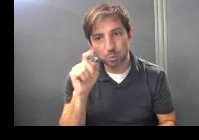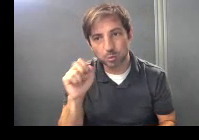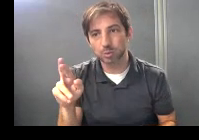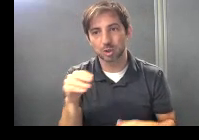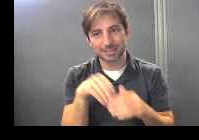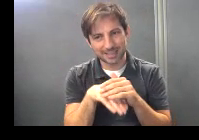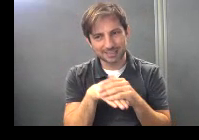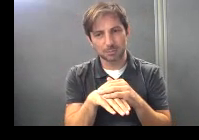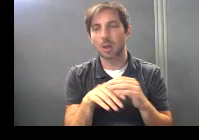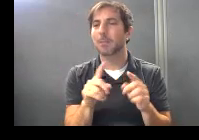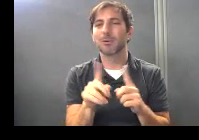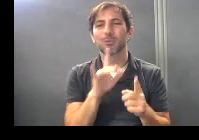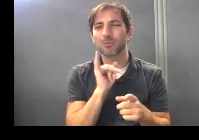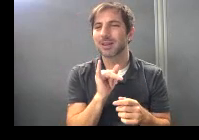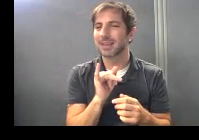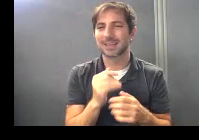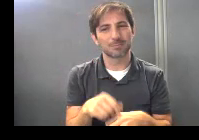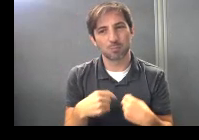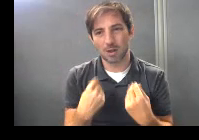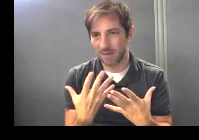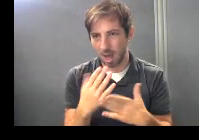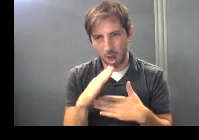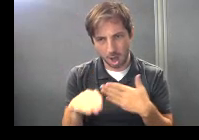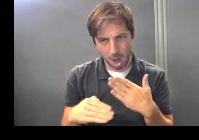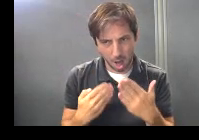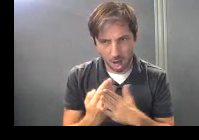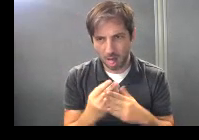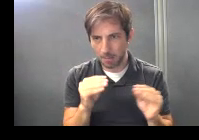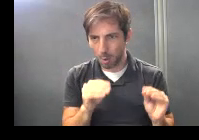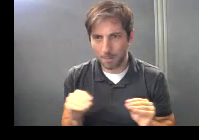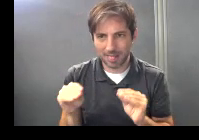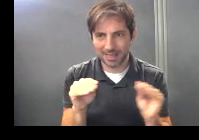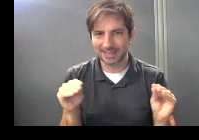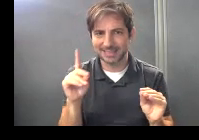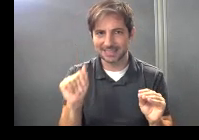IT APPLIES TO ALL MOBILITY DISABILITIES NOT JUST THOSE THAT USE WHEELCHAIRS AND SCOOTER.